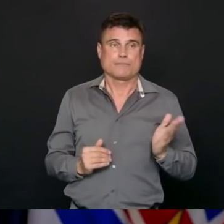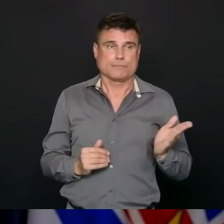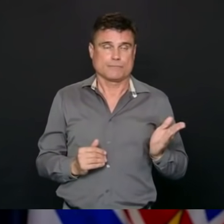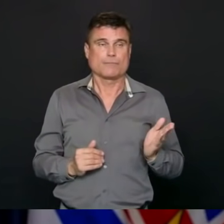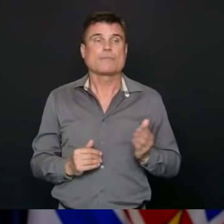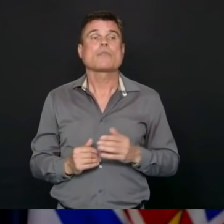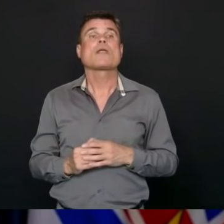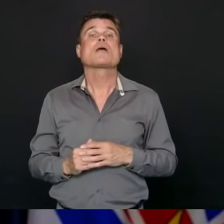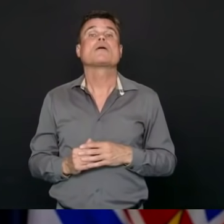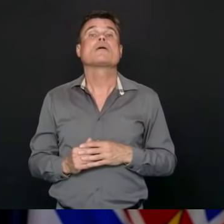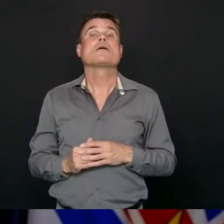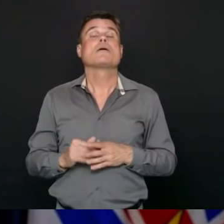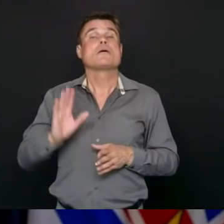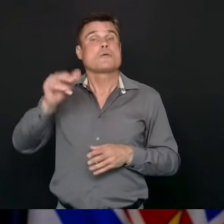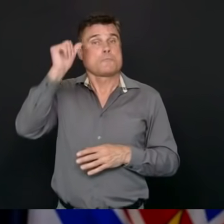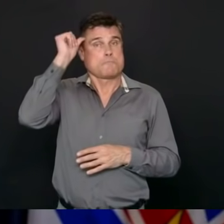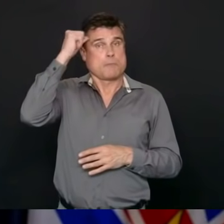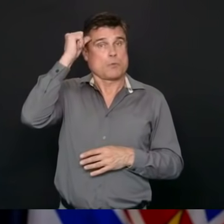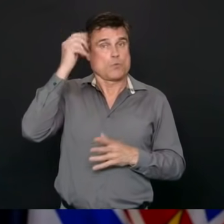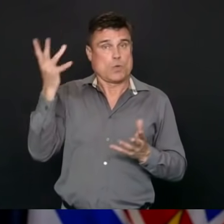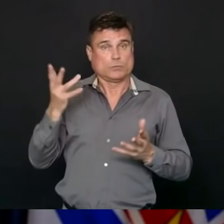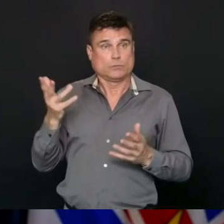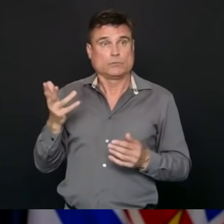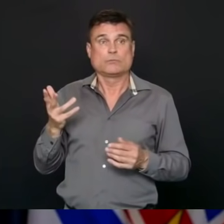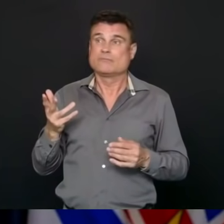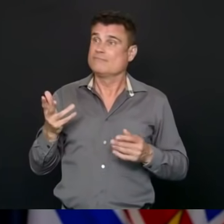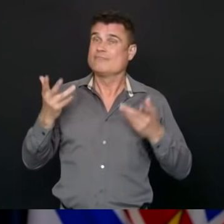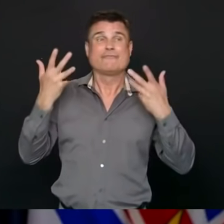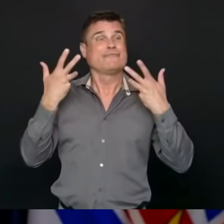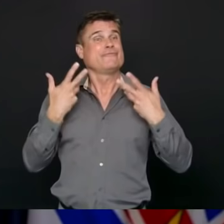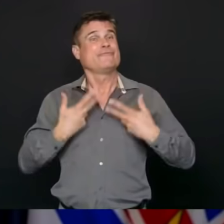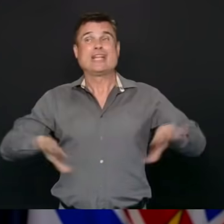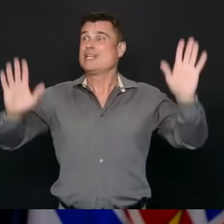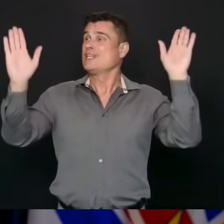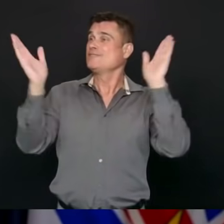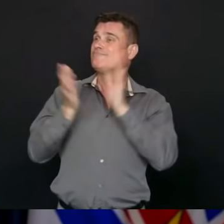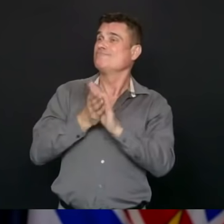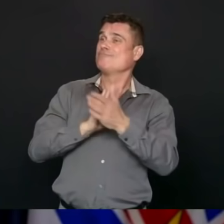to say the least. The premier and outs changes yesterday that